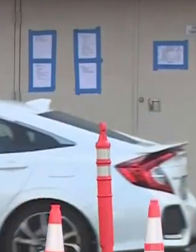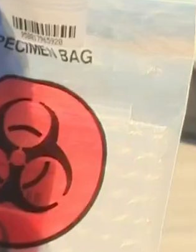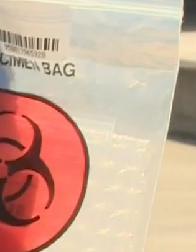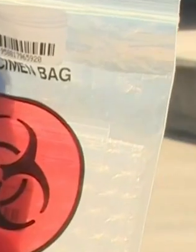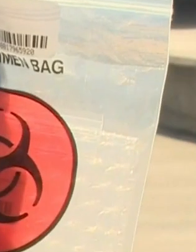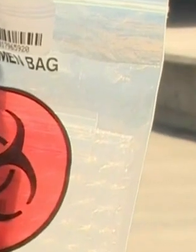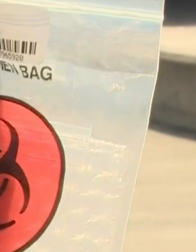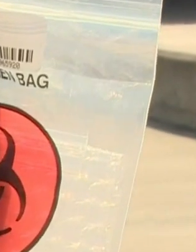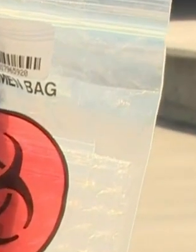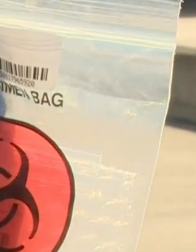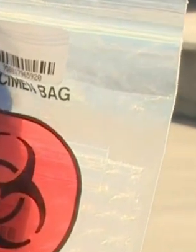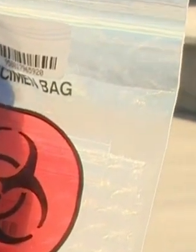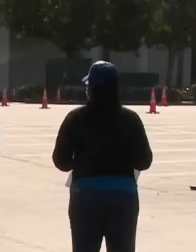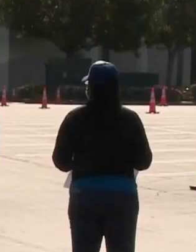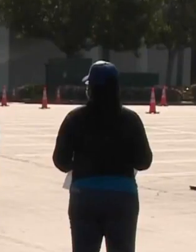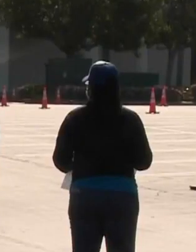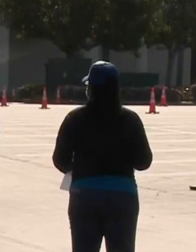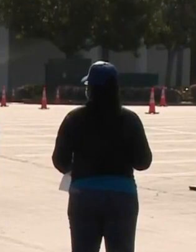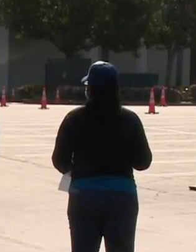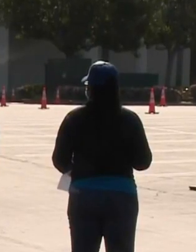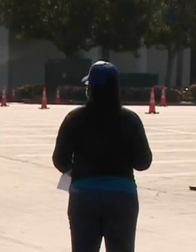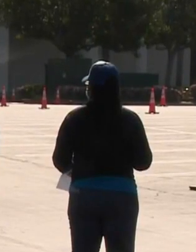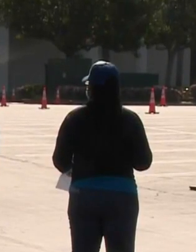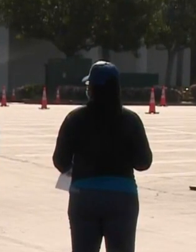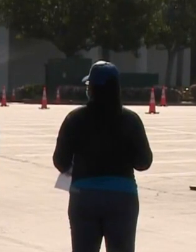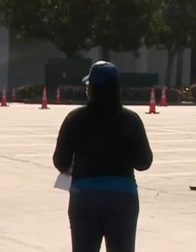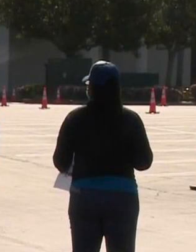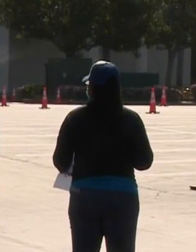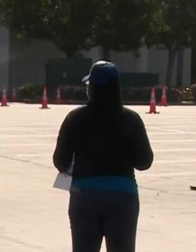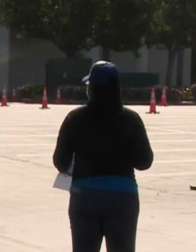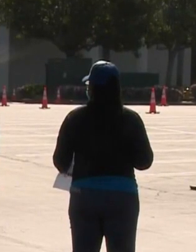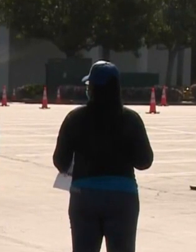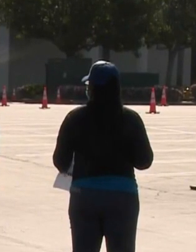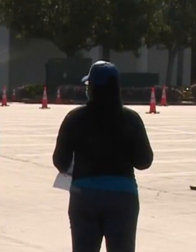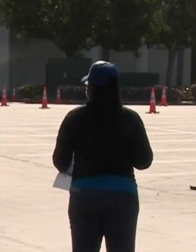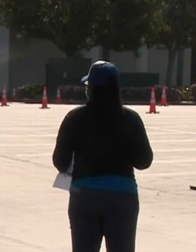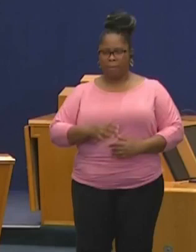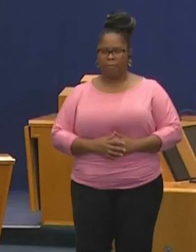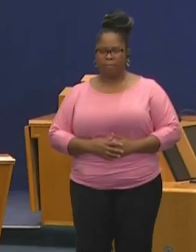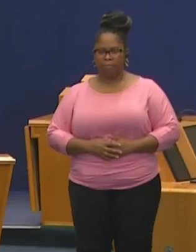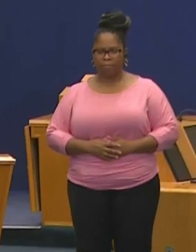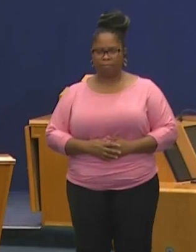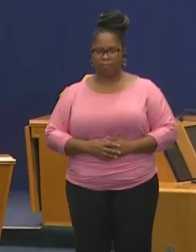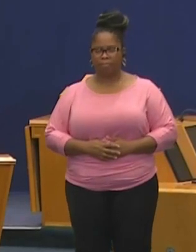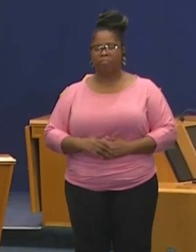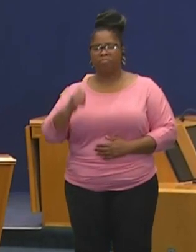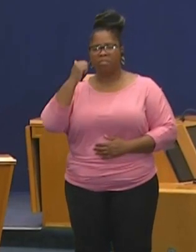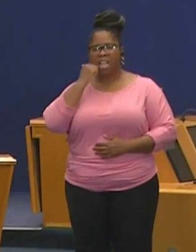MODE -- MORTALITY DATA TO GUIDE OUR DECISIONS. MORE THAN 70,000 PEOPLE HAVE BEEN TESTED IN THE SHE SAID MORE AND MORE PEOPLE